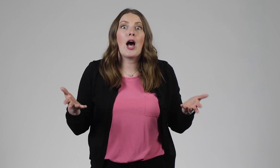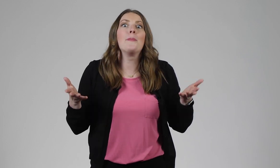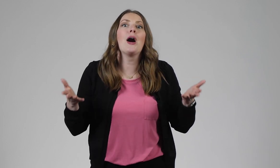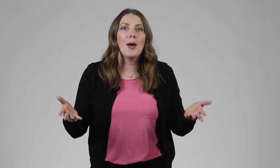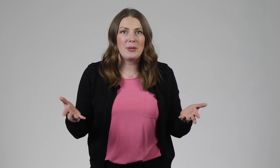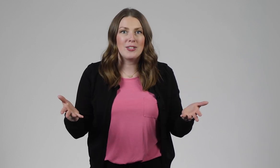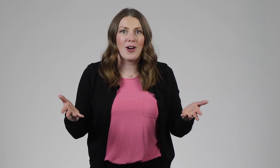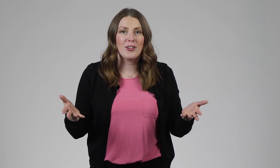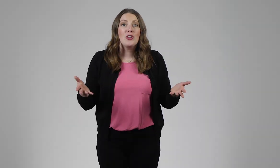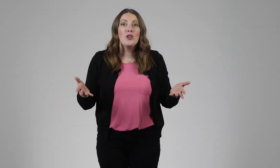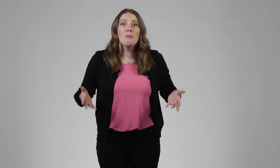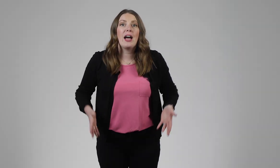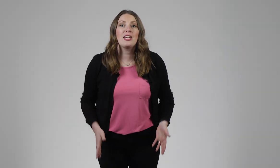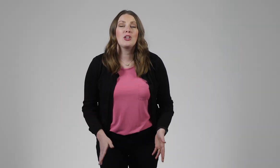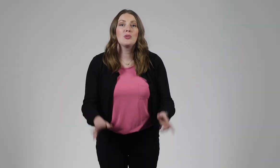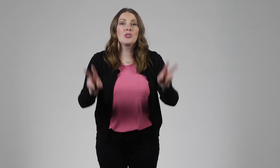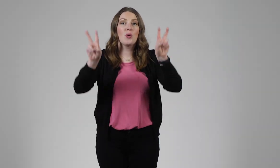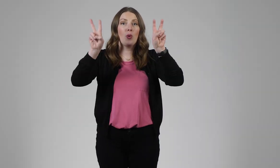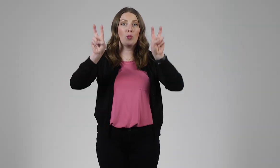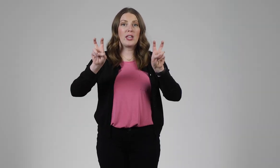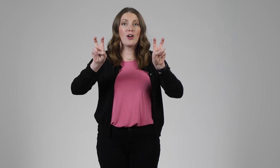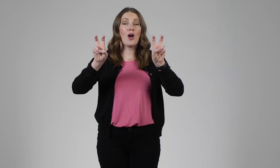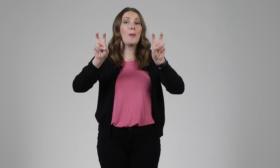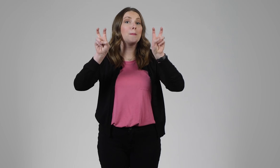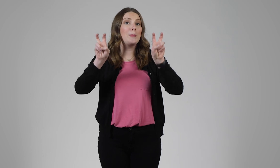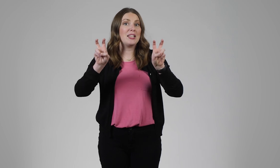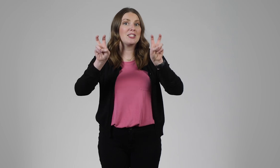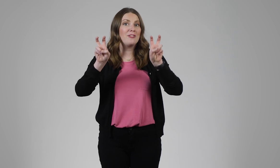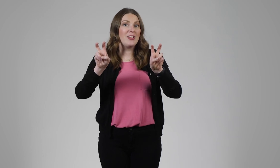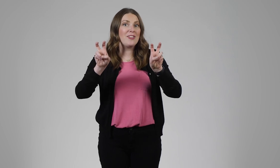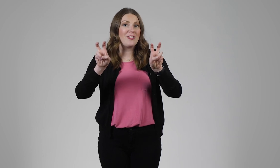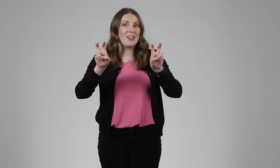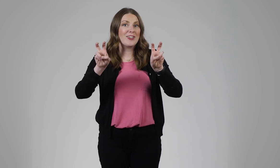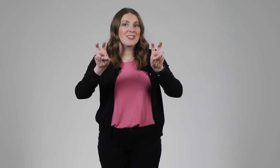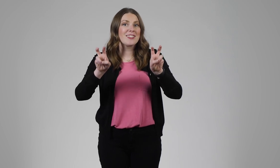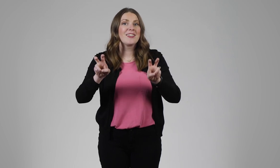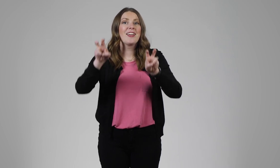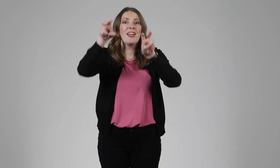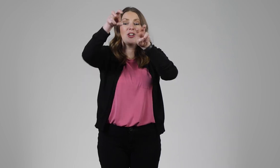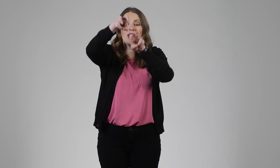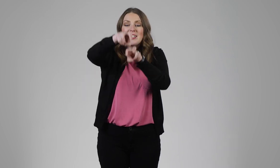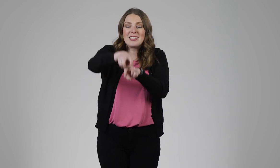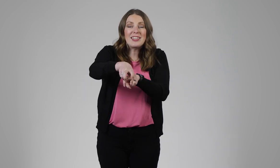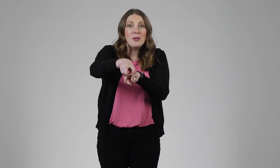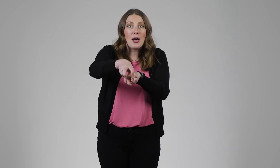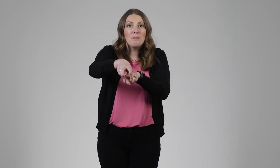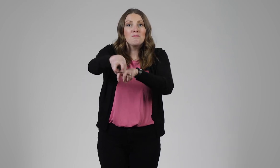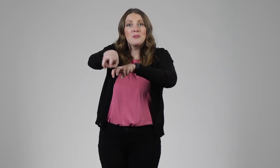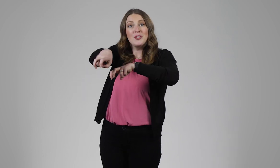a puppy dog, you might use what we call 'bent V fingers'. You're gonna set them up